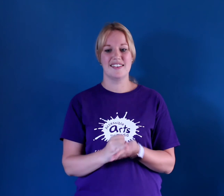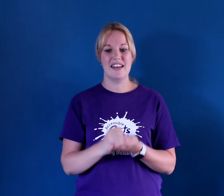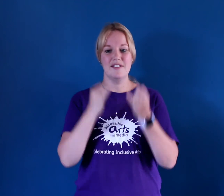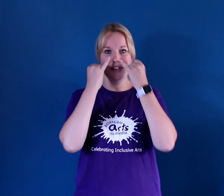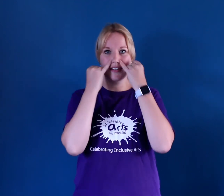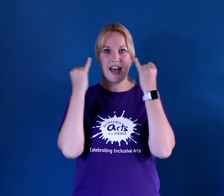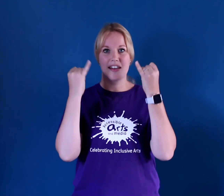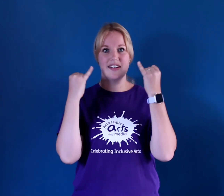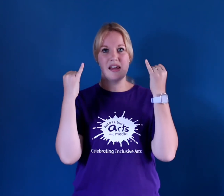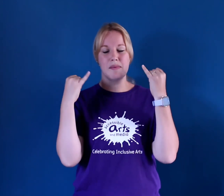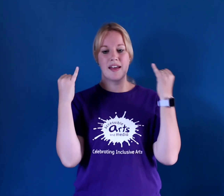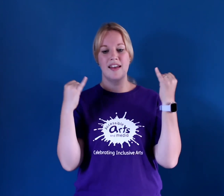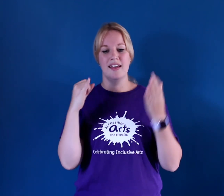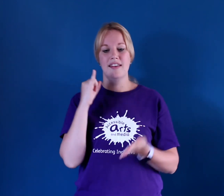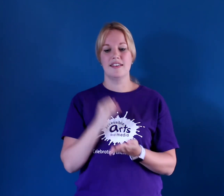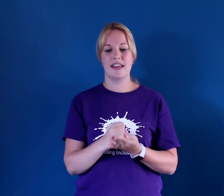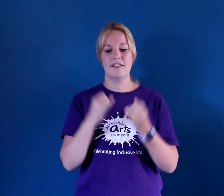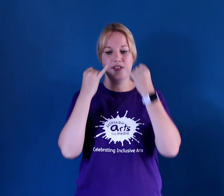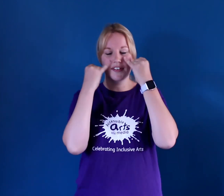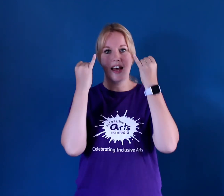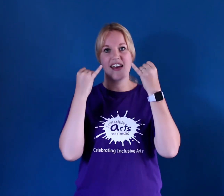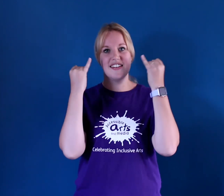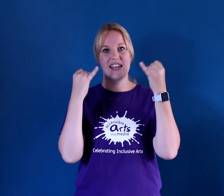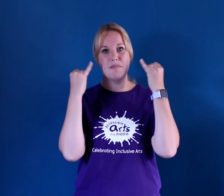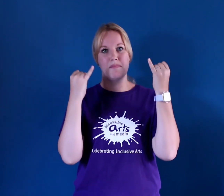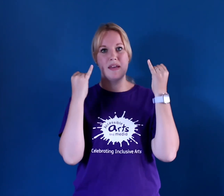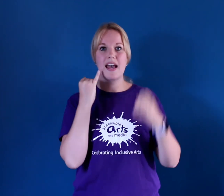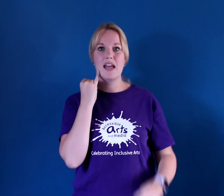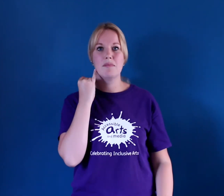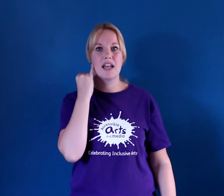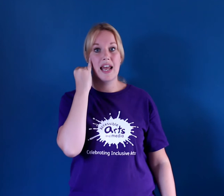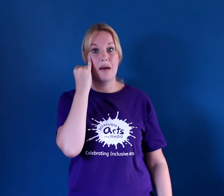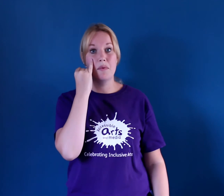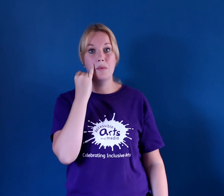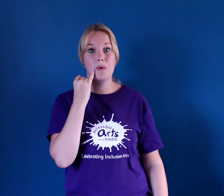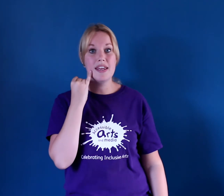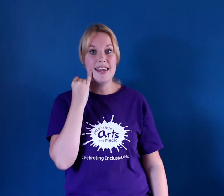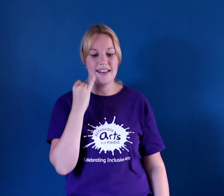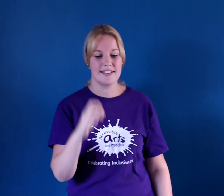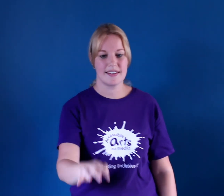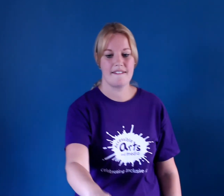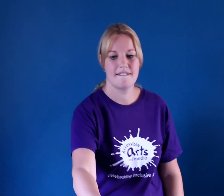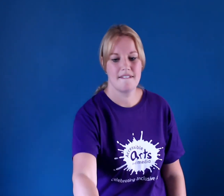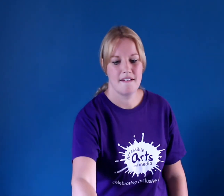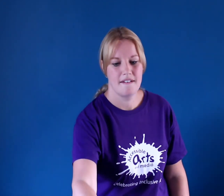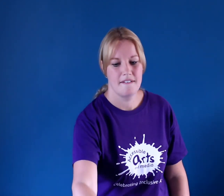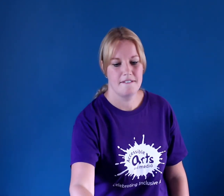Sinful tired sheep, sinful tired sheep became the lamb we eat.